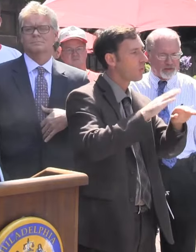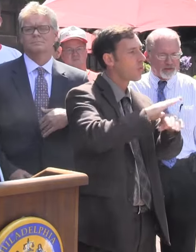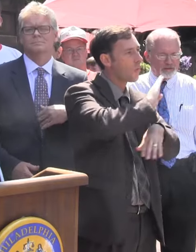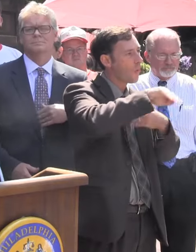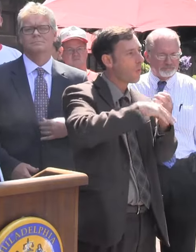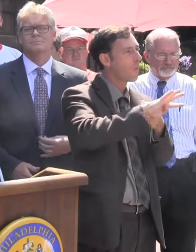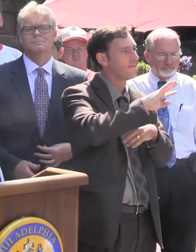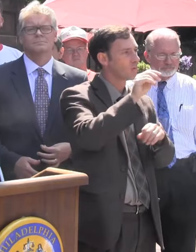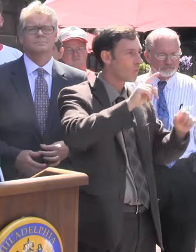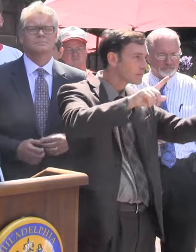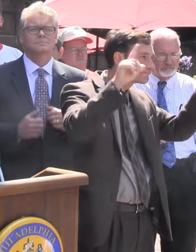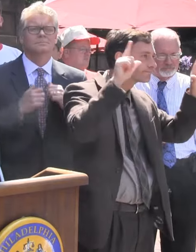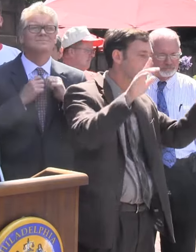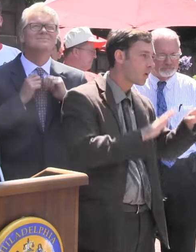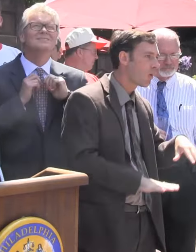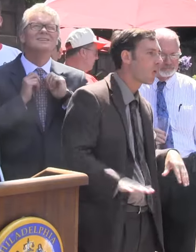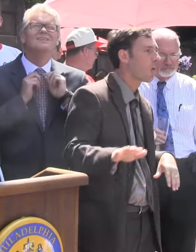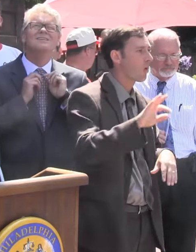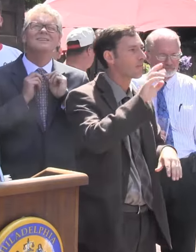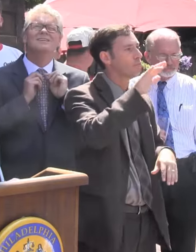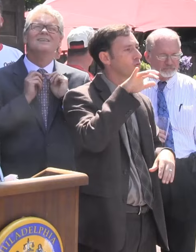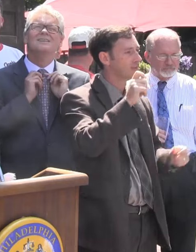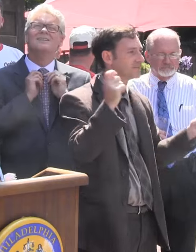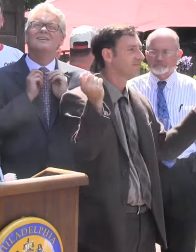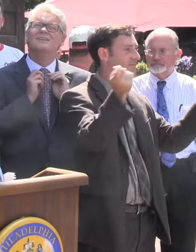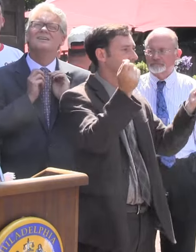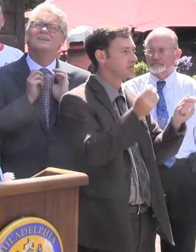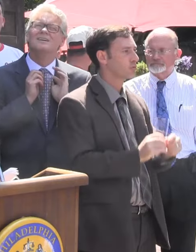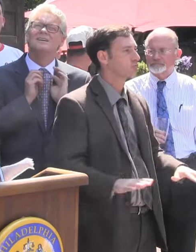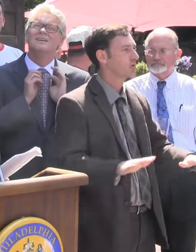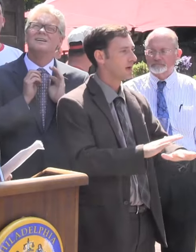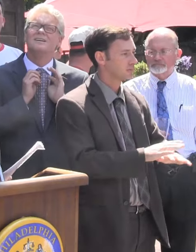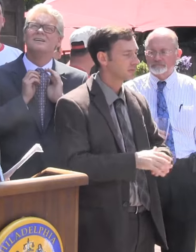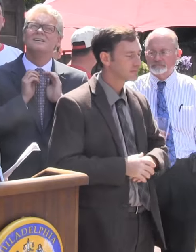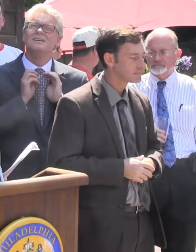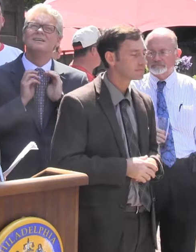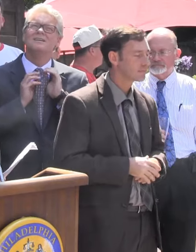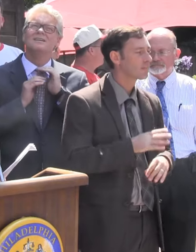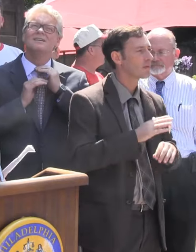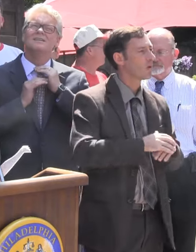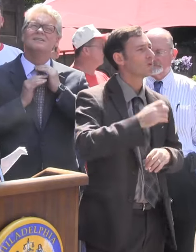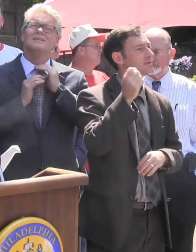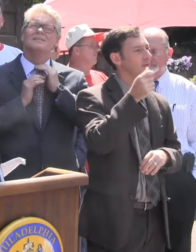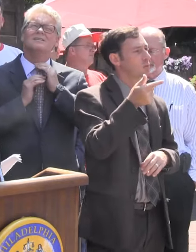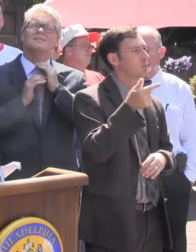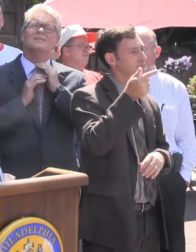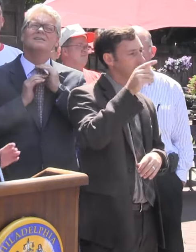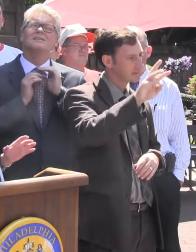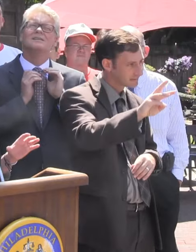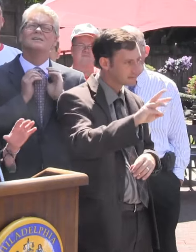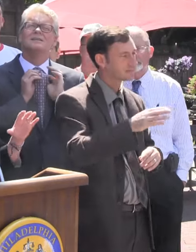of the Jumbotrons across the Francis Festival grounds. One Saturday the 26 everyone at the